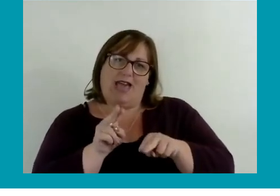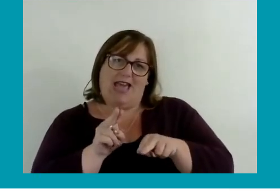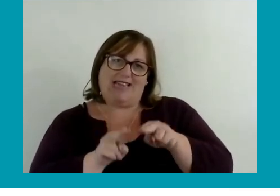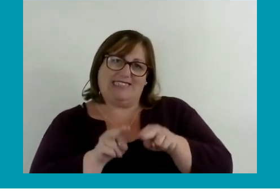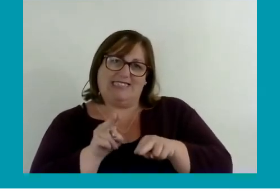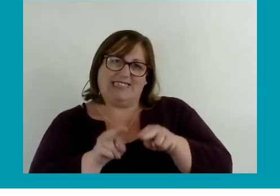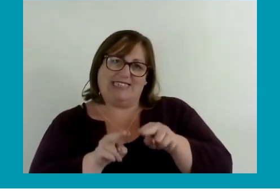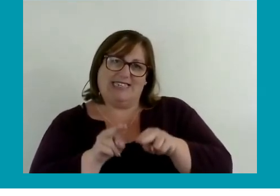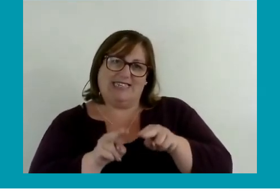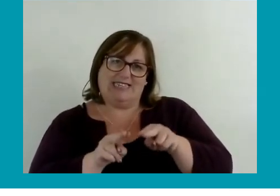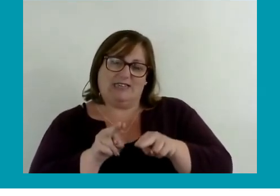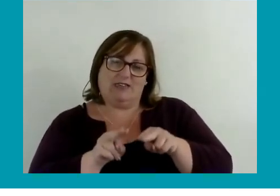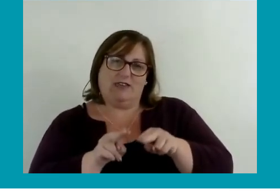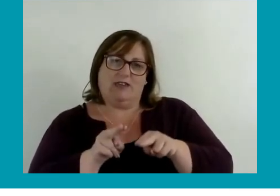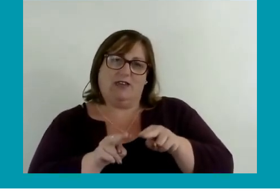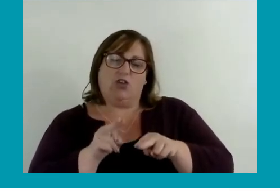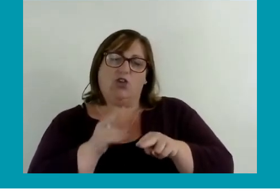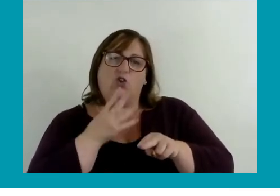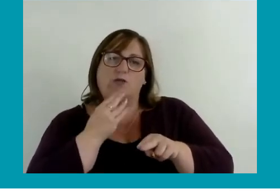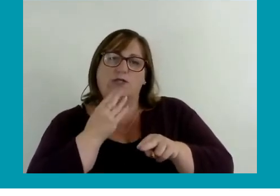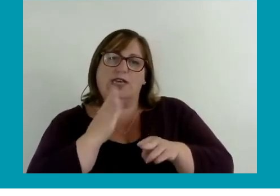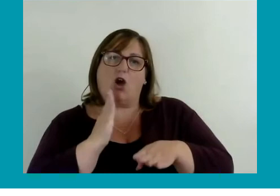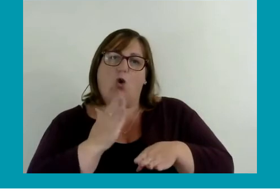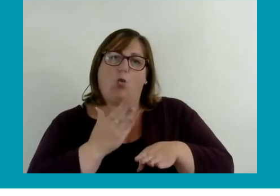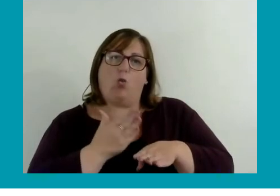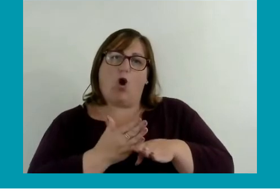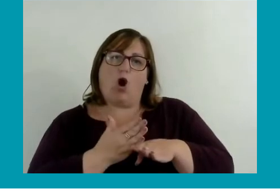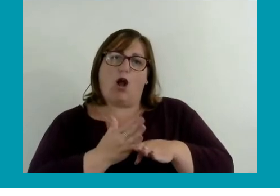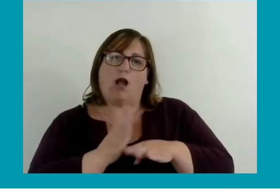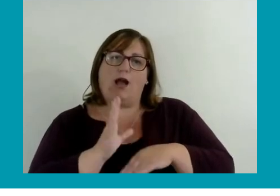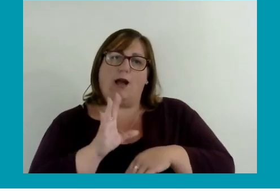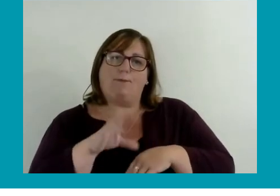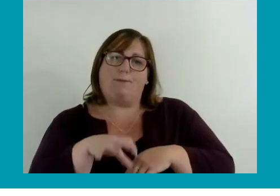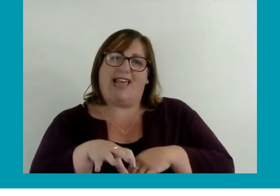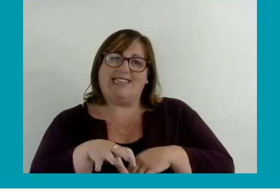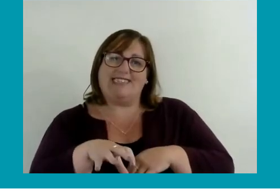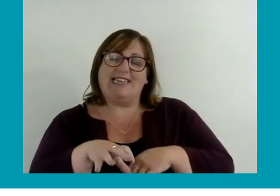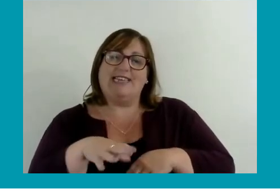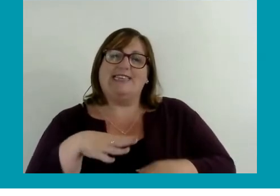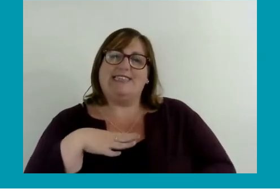needs assessment where they will have a discussion with them and their manager